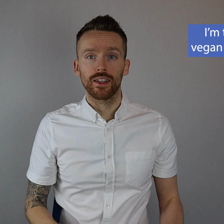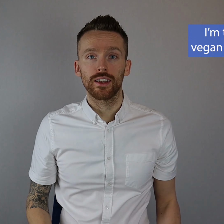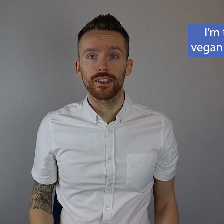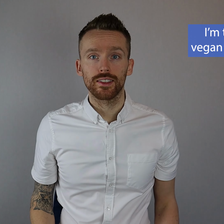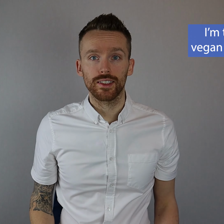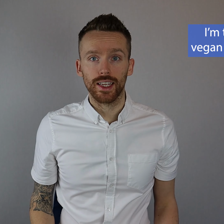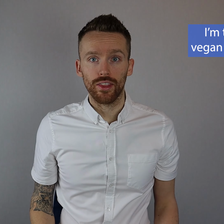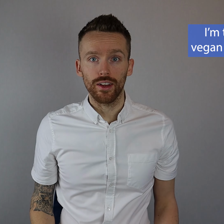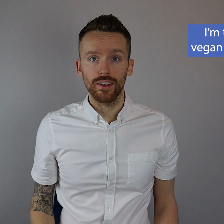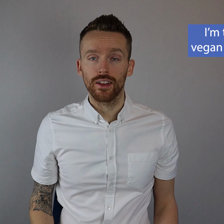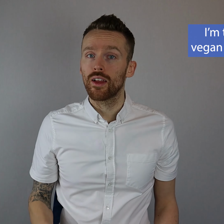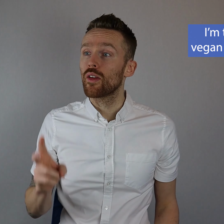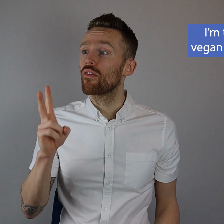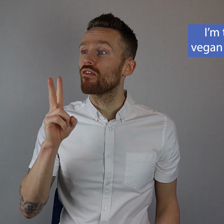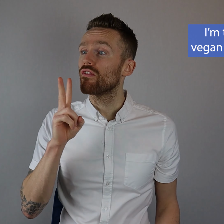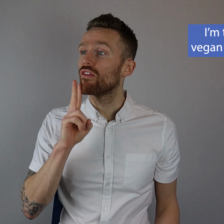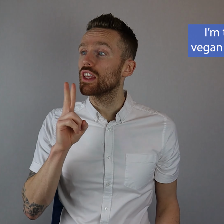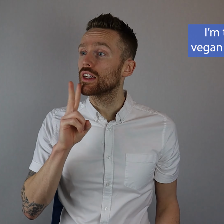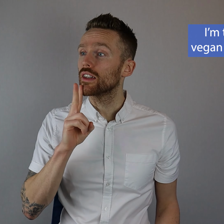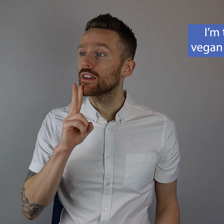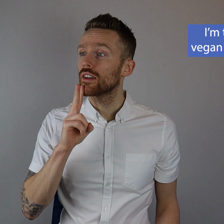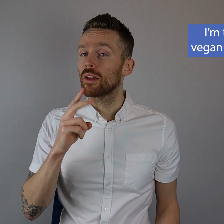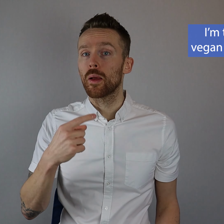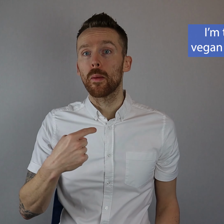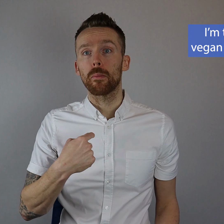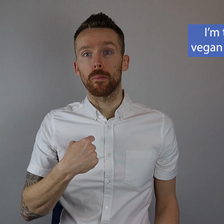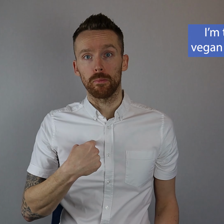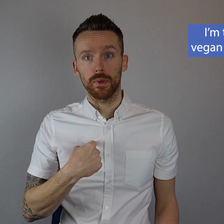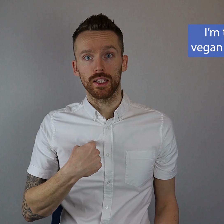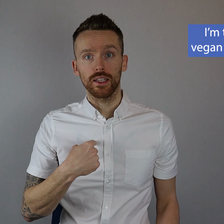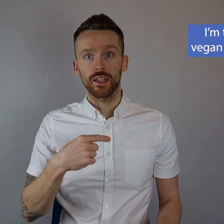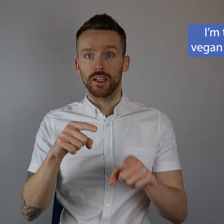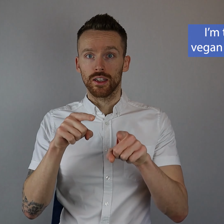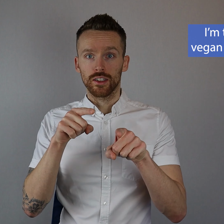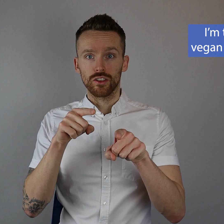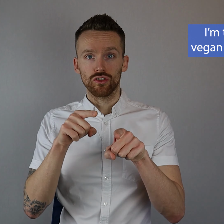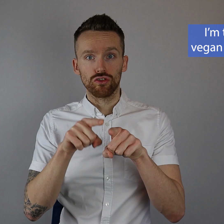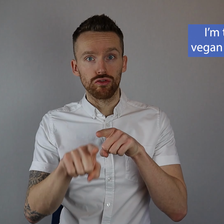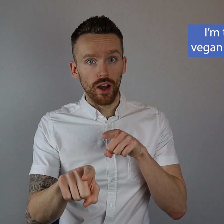Together, vegan me try